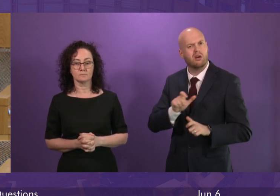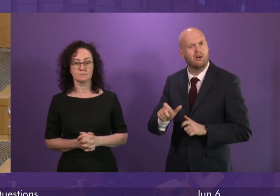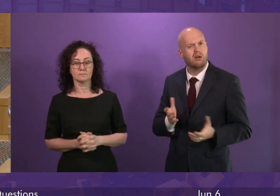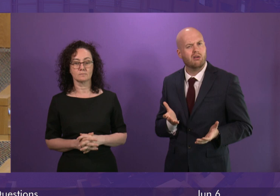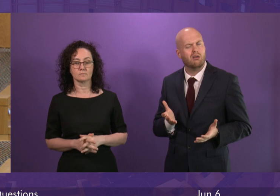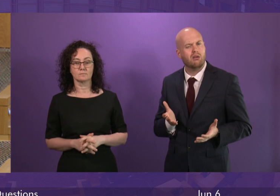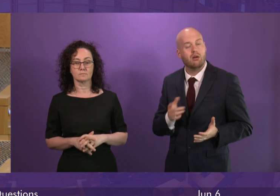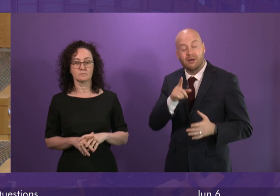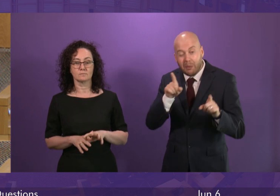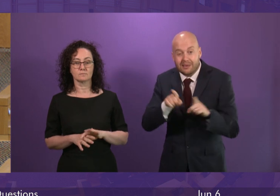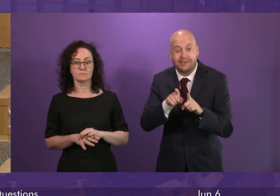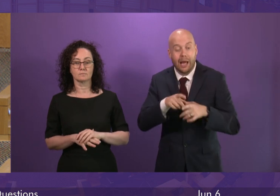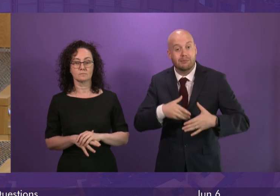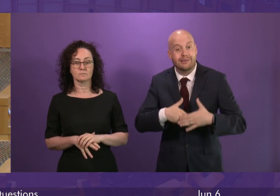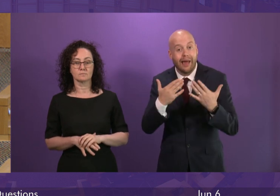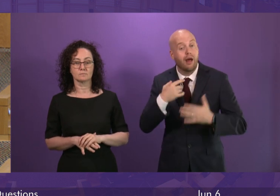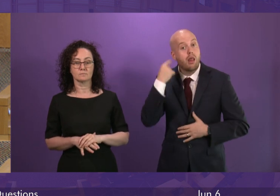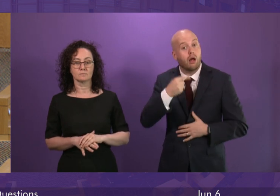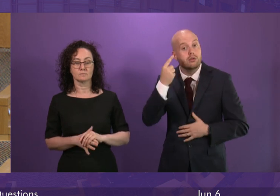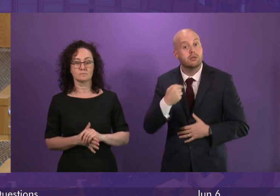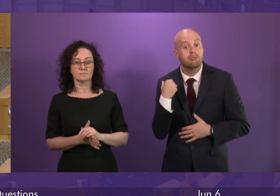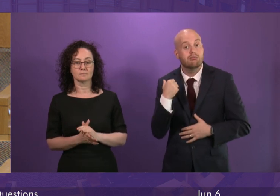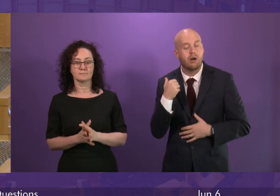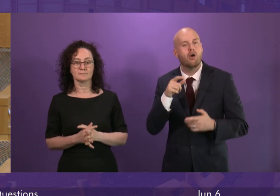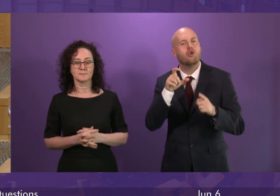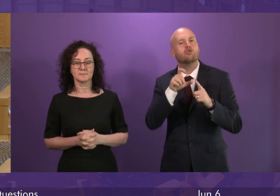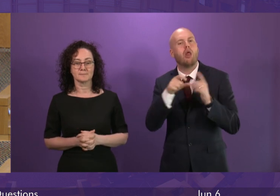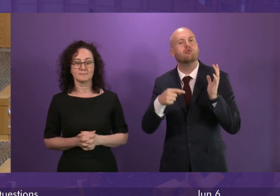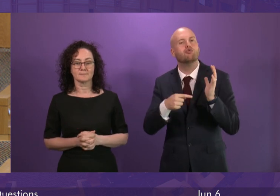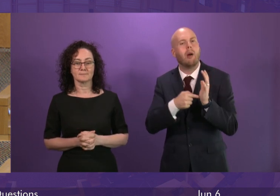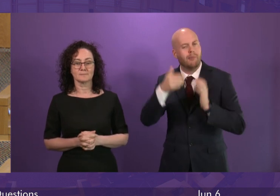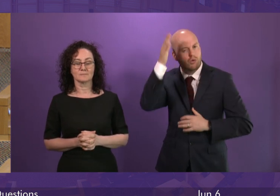that he saw only cheering crowds. John Swinney and Donald Trump are two peas in a pod—they